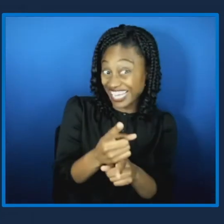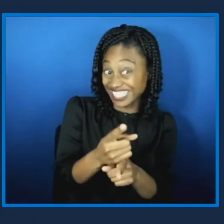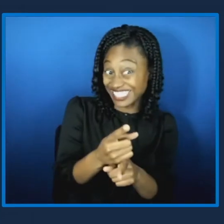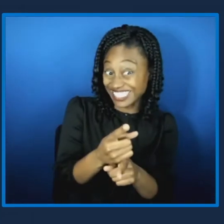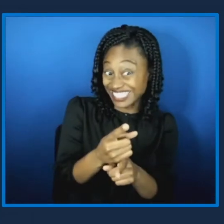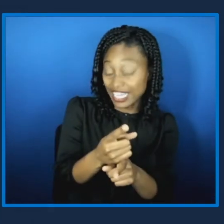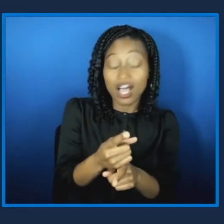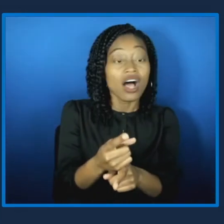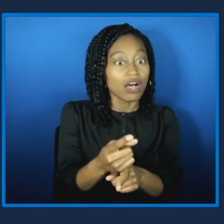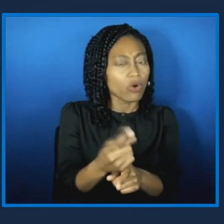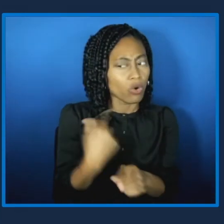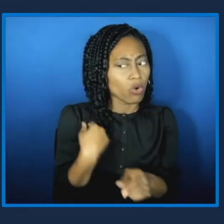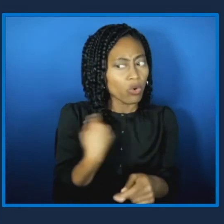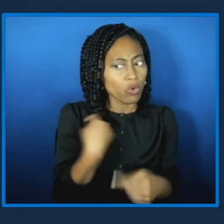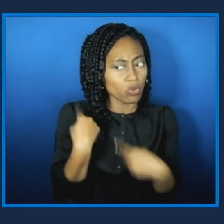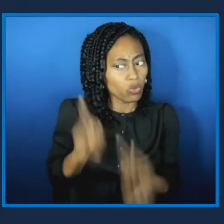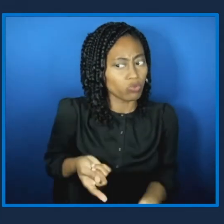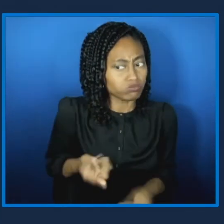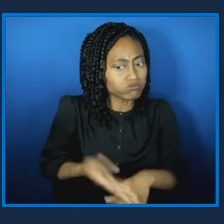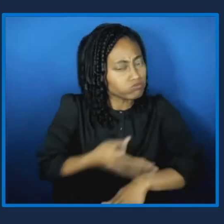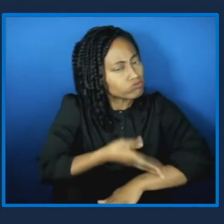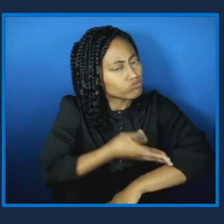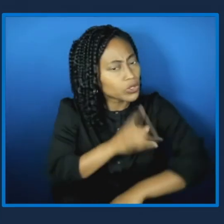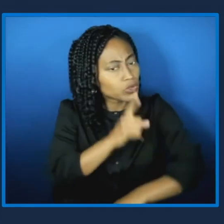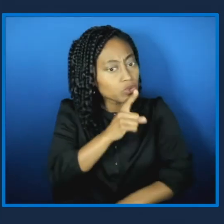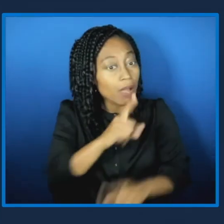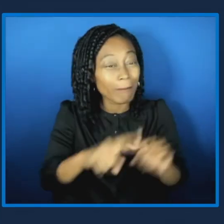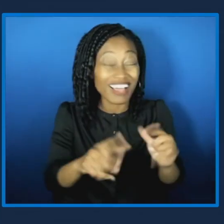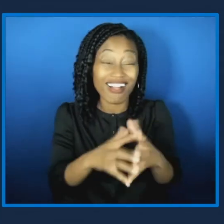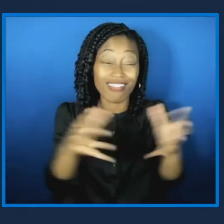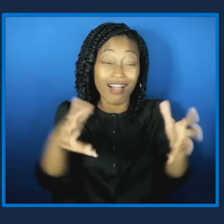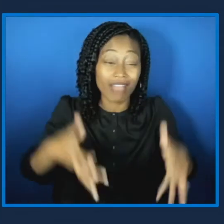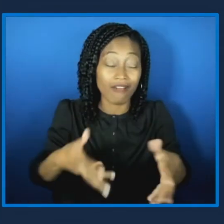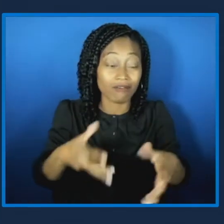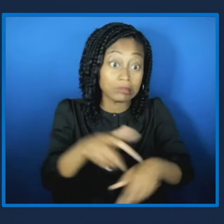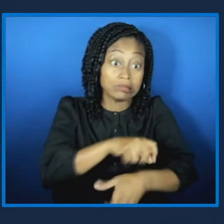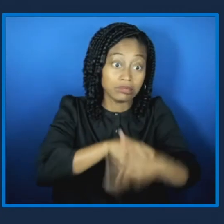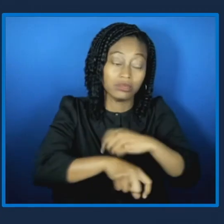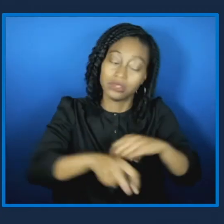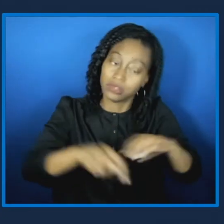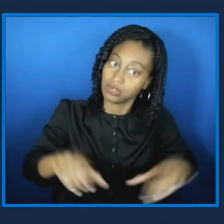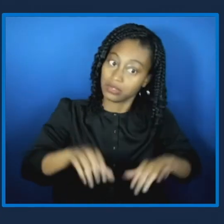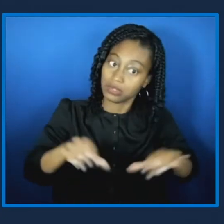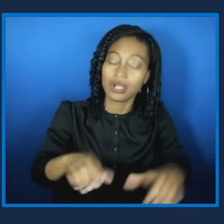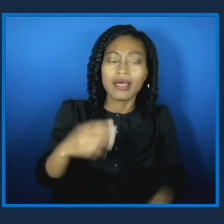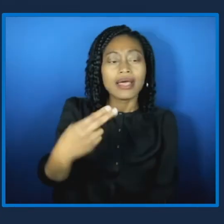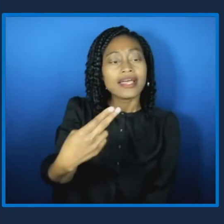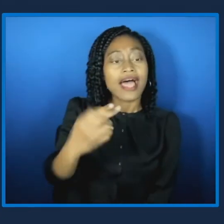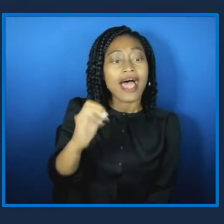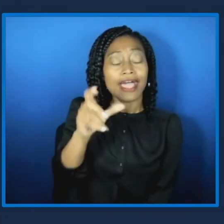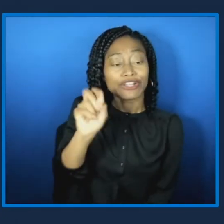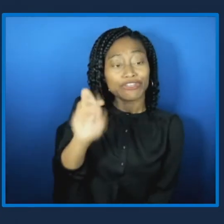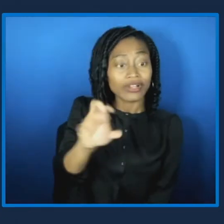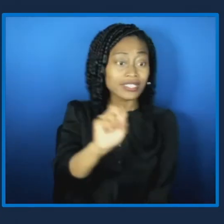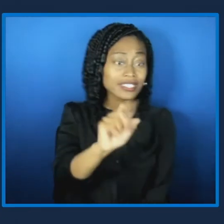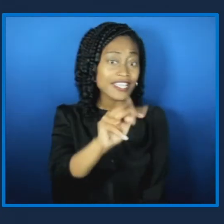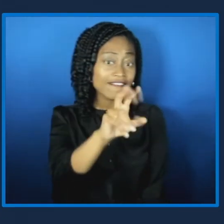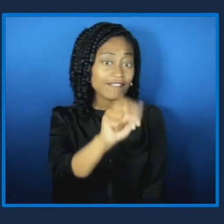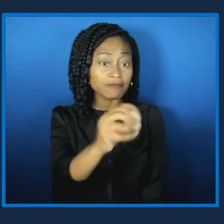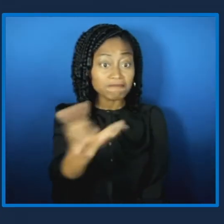but a lot to do yet to come. Steven, Hector, how's the conversation different?